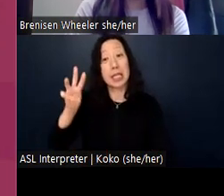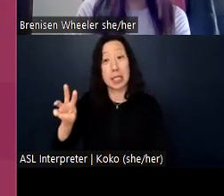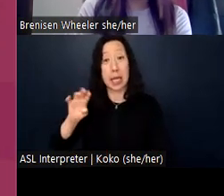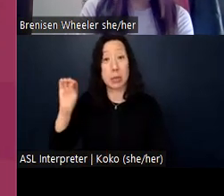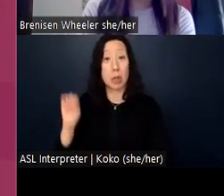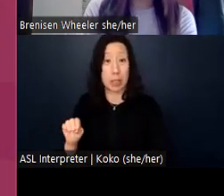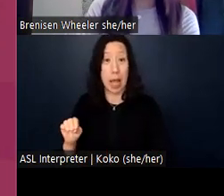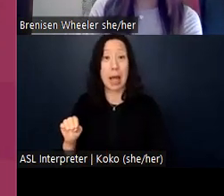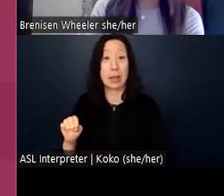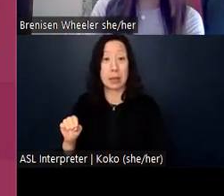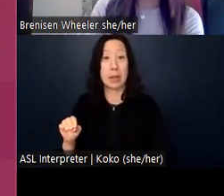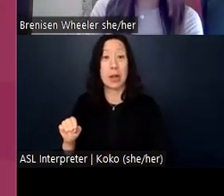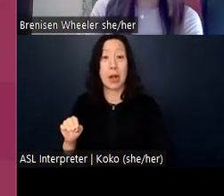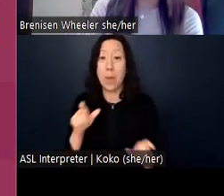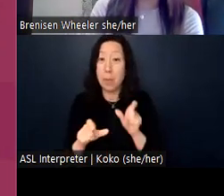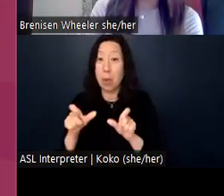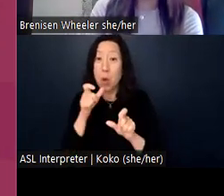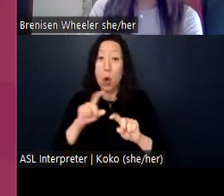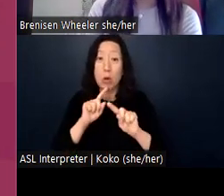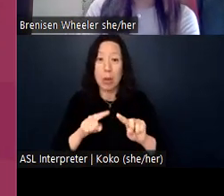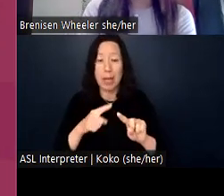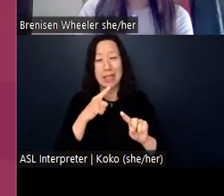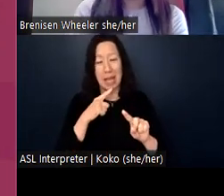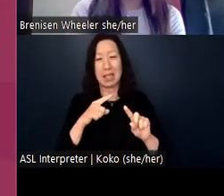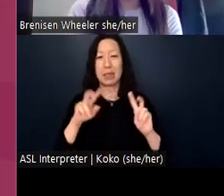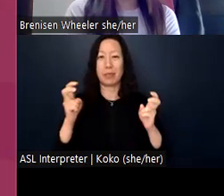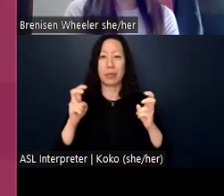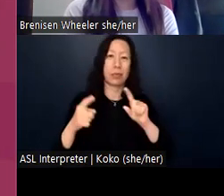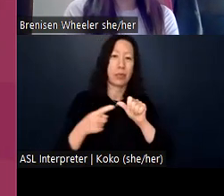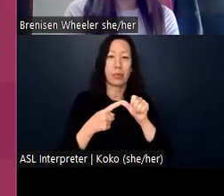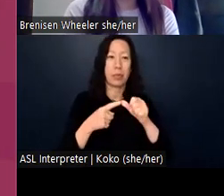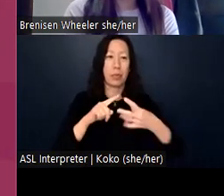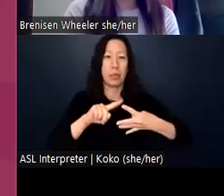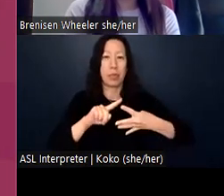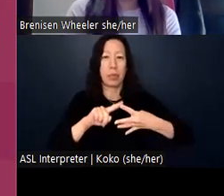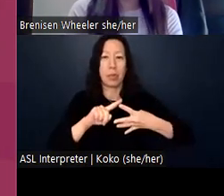to the poll said that social isolation is what they think is the most challenging to